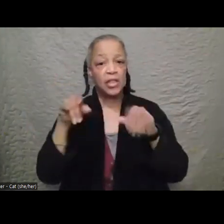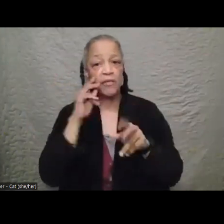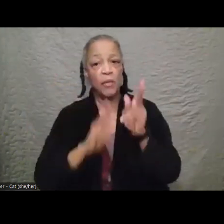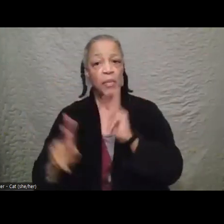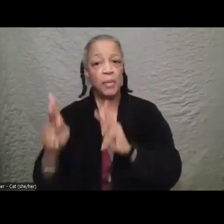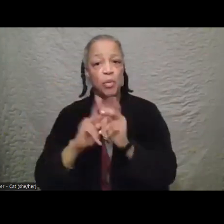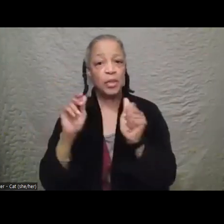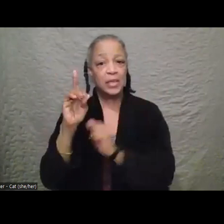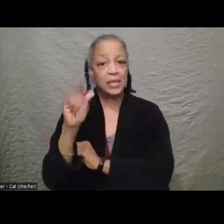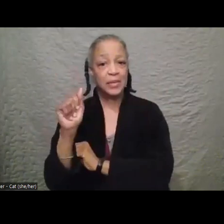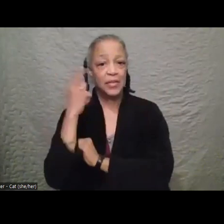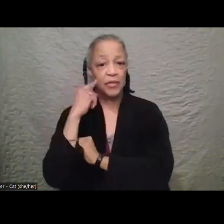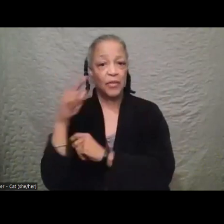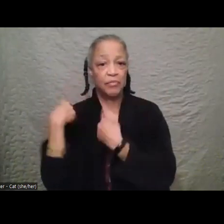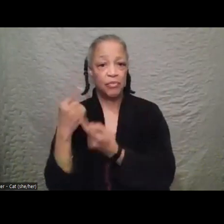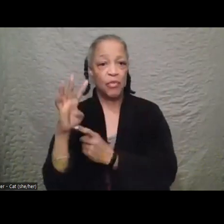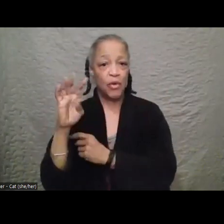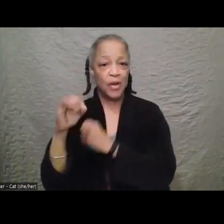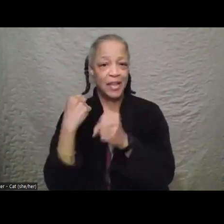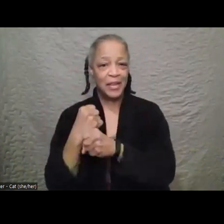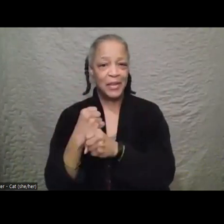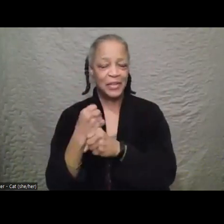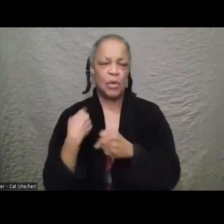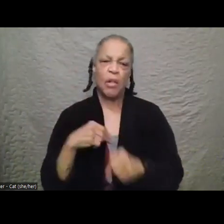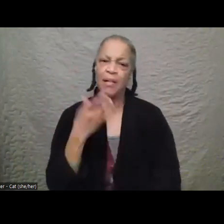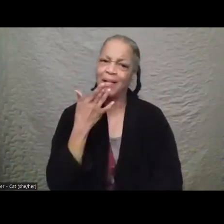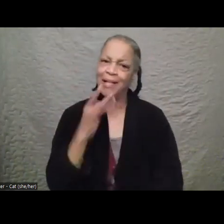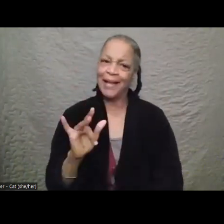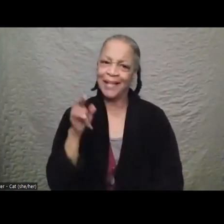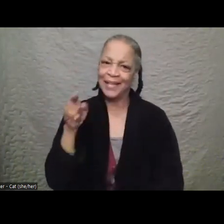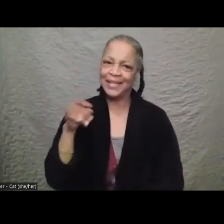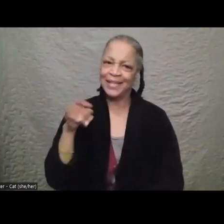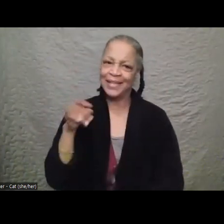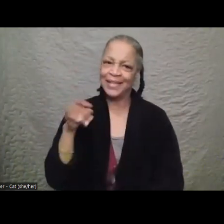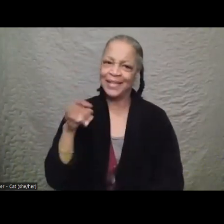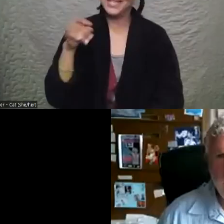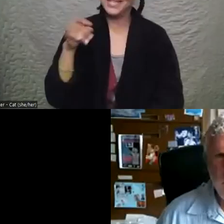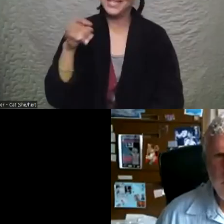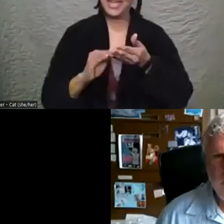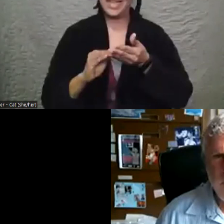We are so lucky to have them in our community.